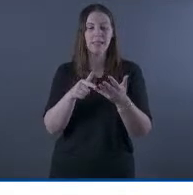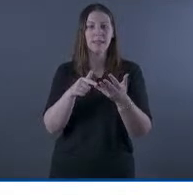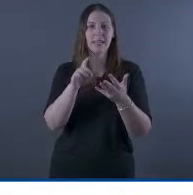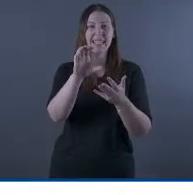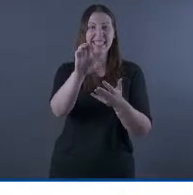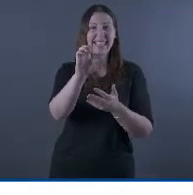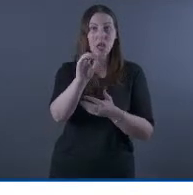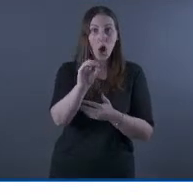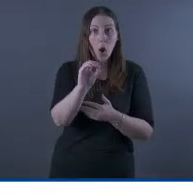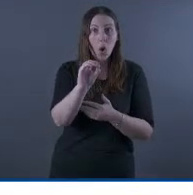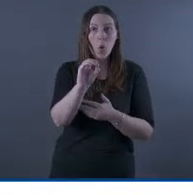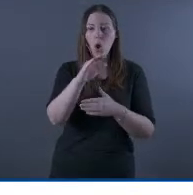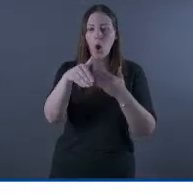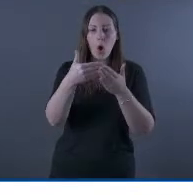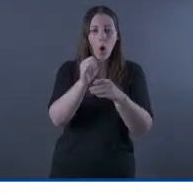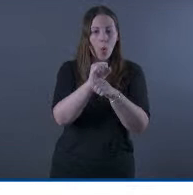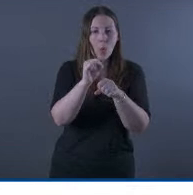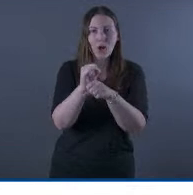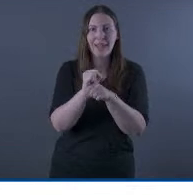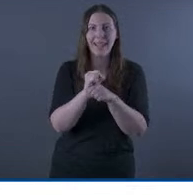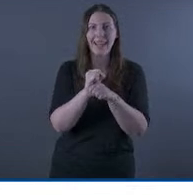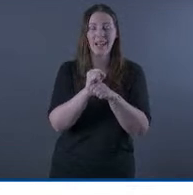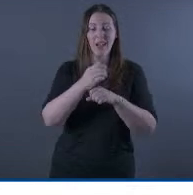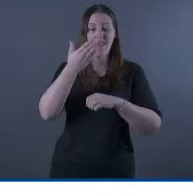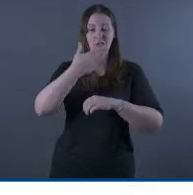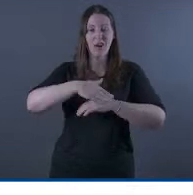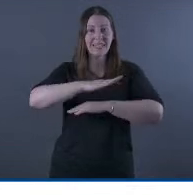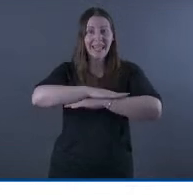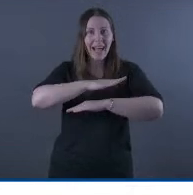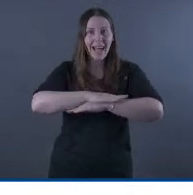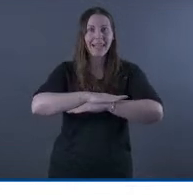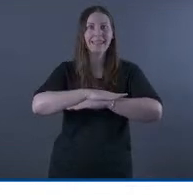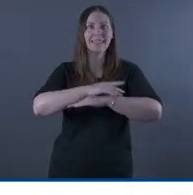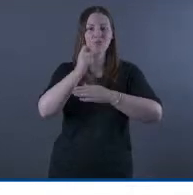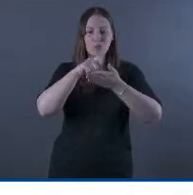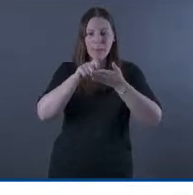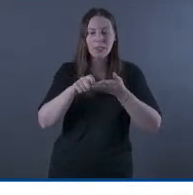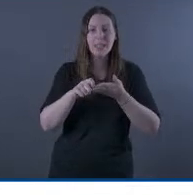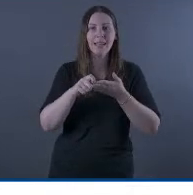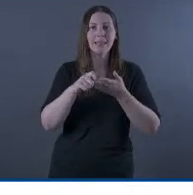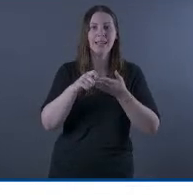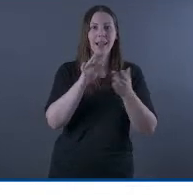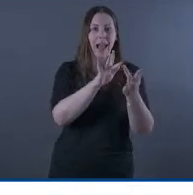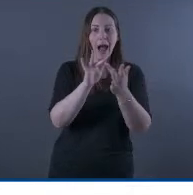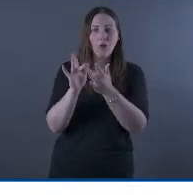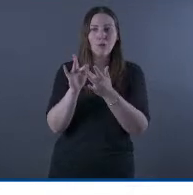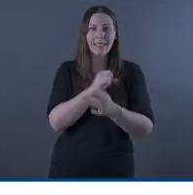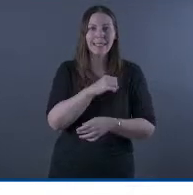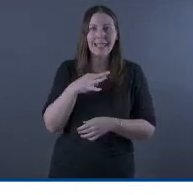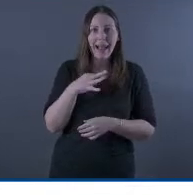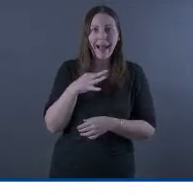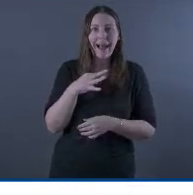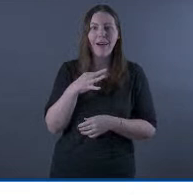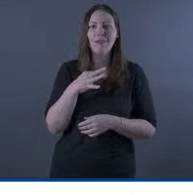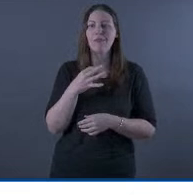Our front desk, our outreach staff, medical billers and many others have stepped up to volunteer during these day long clinics.